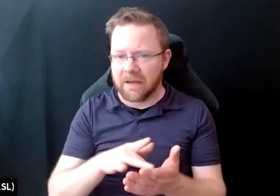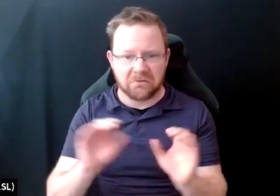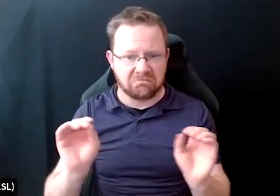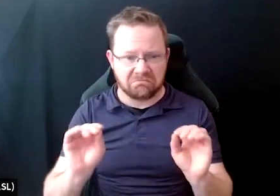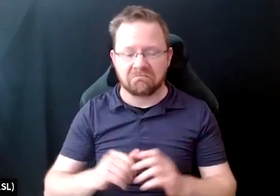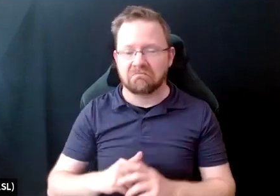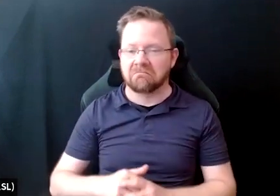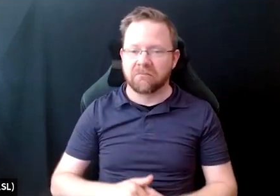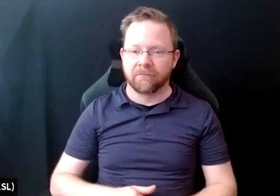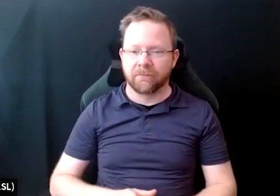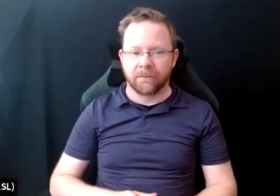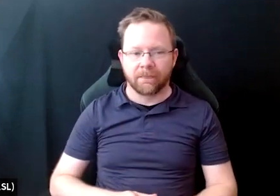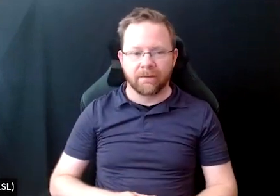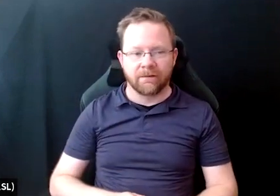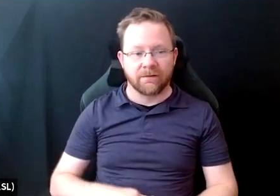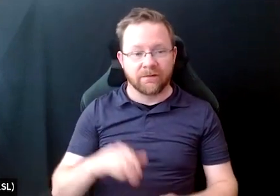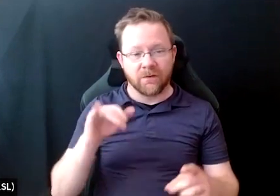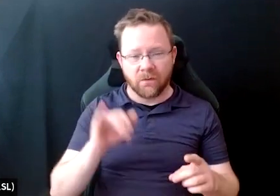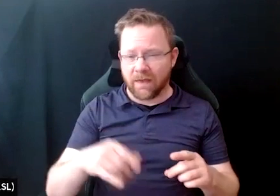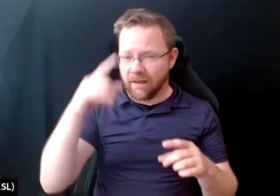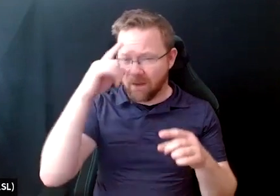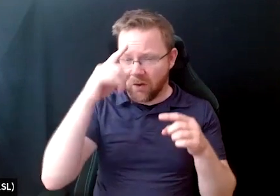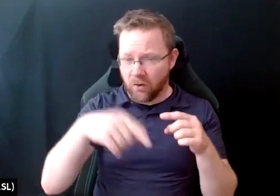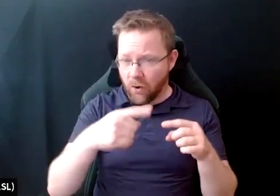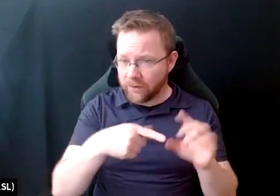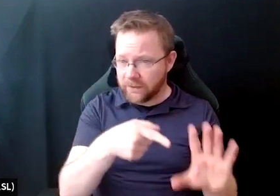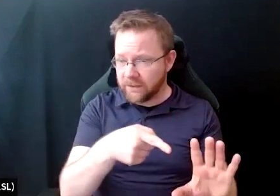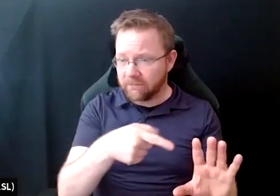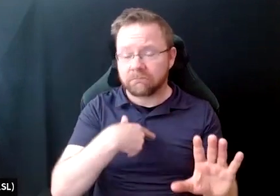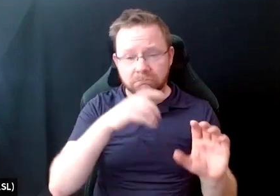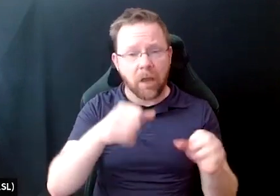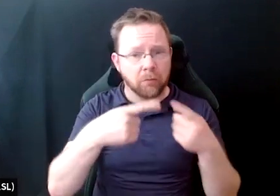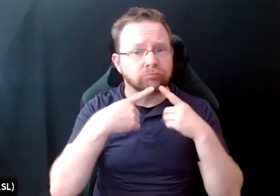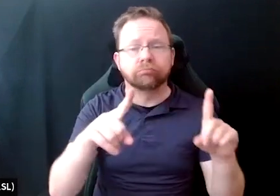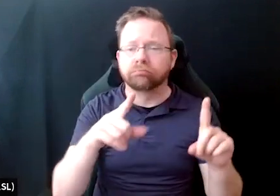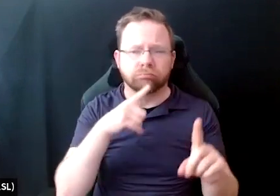This level of cognitive, I could achieve without ADHD medication.